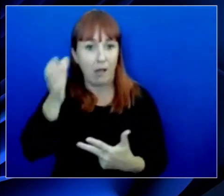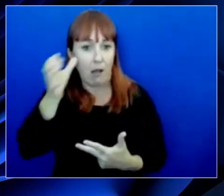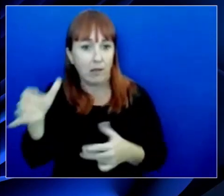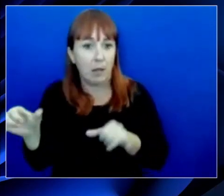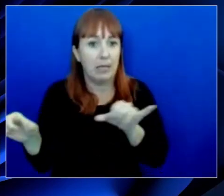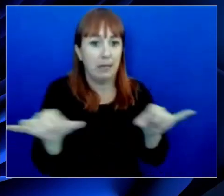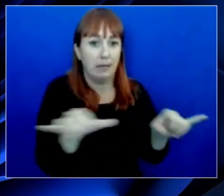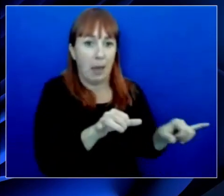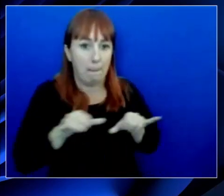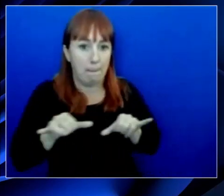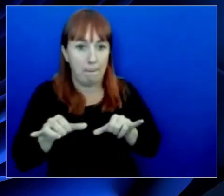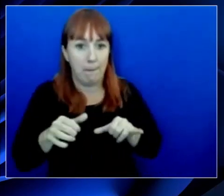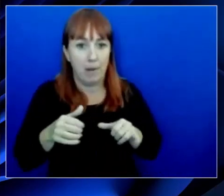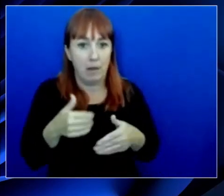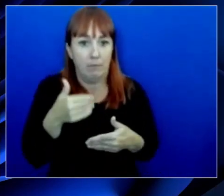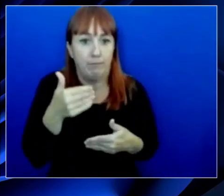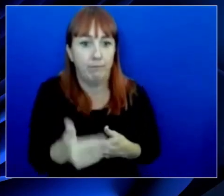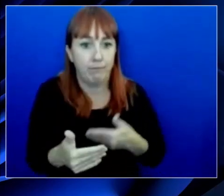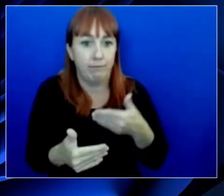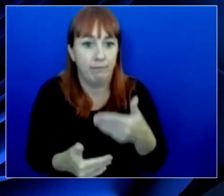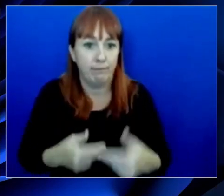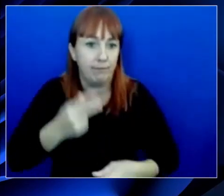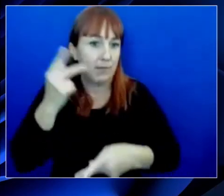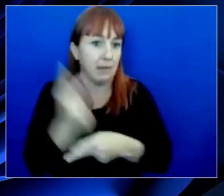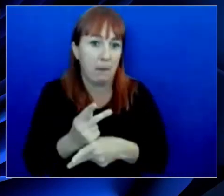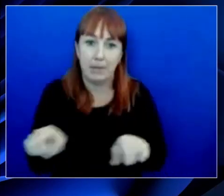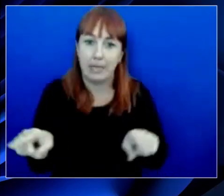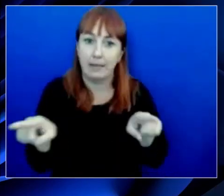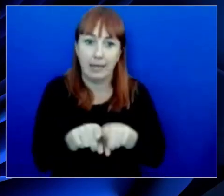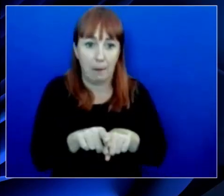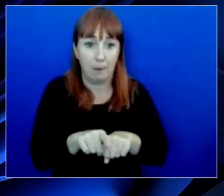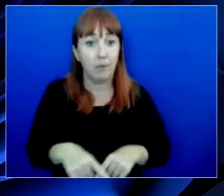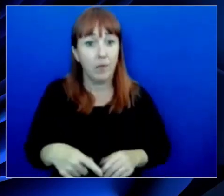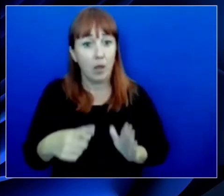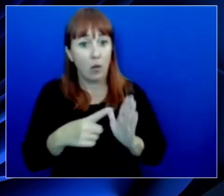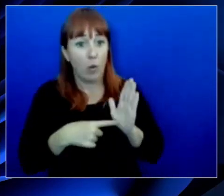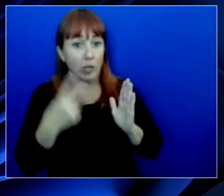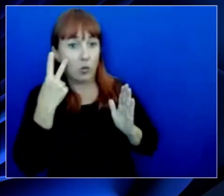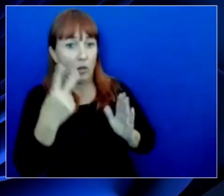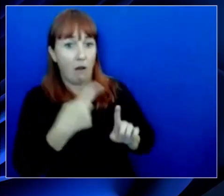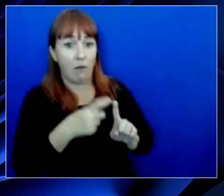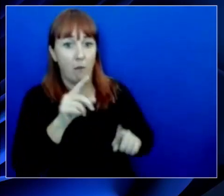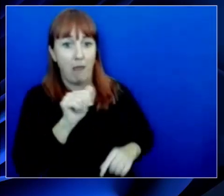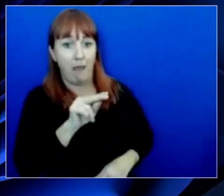the steps are still the same, and so what Ann has demo'd today about using the context menu key